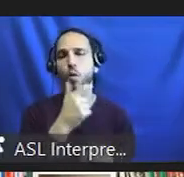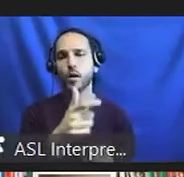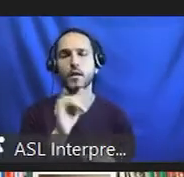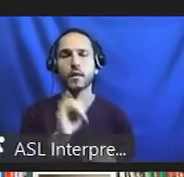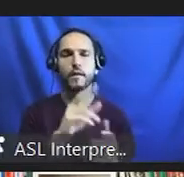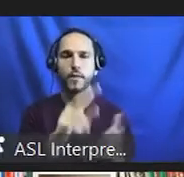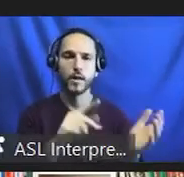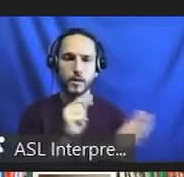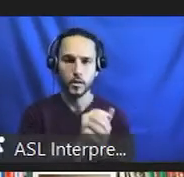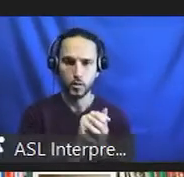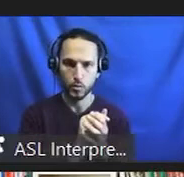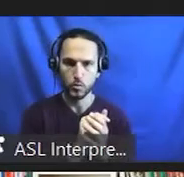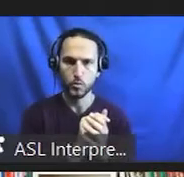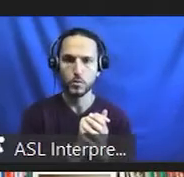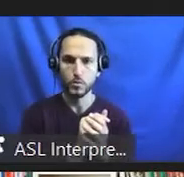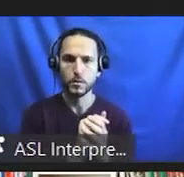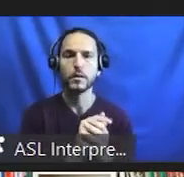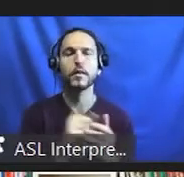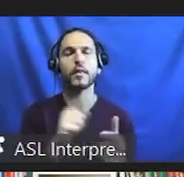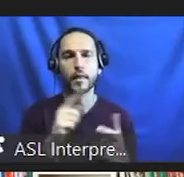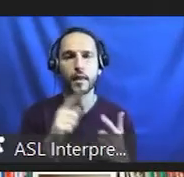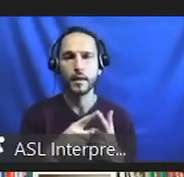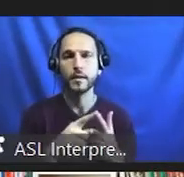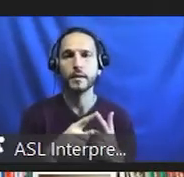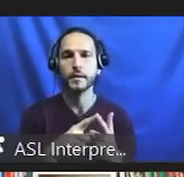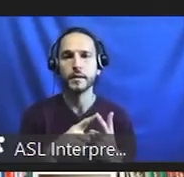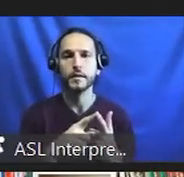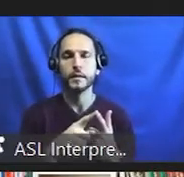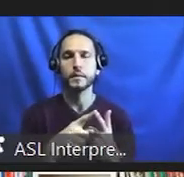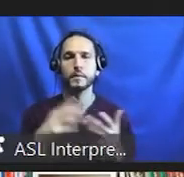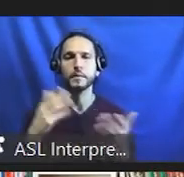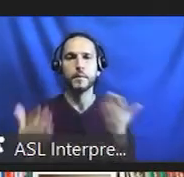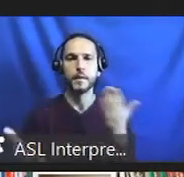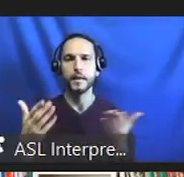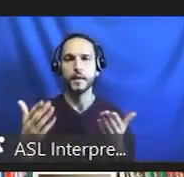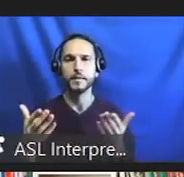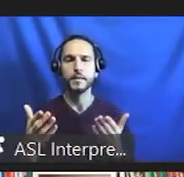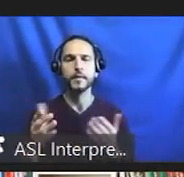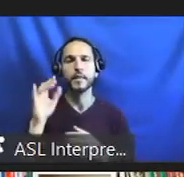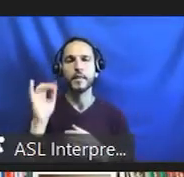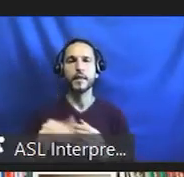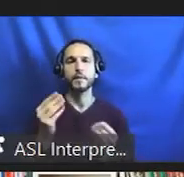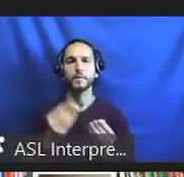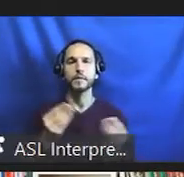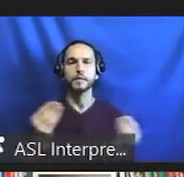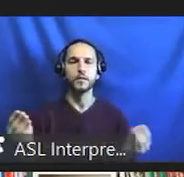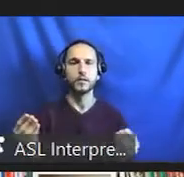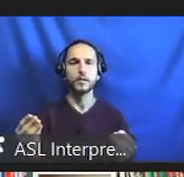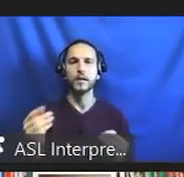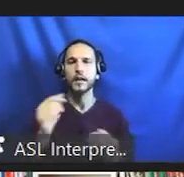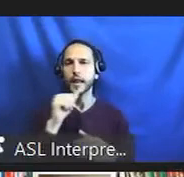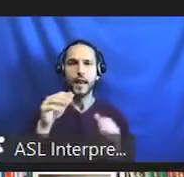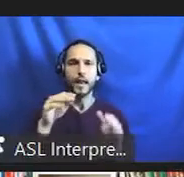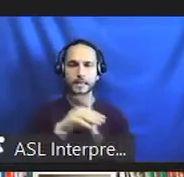or go watch this video, or go do whatever. Maybe that material is not accessible,